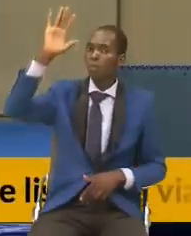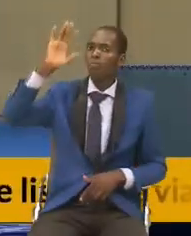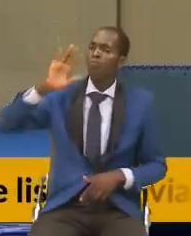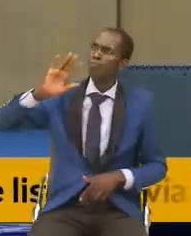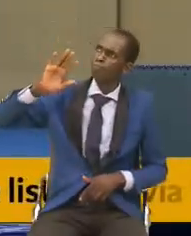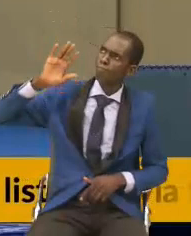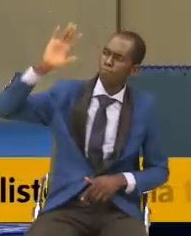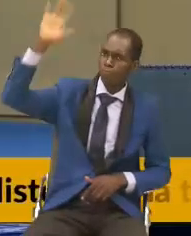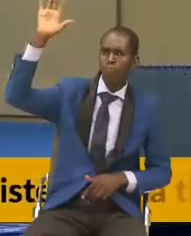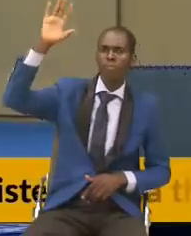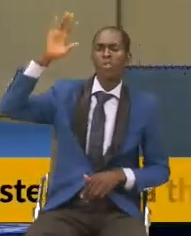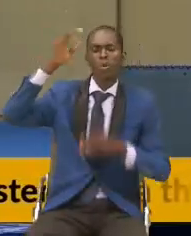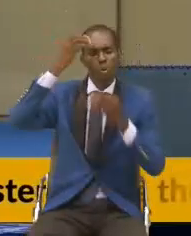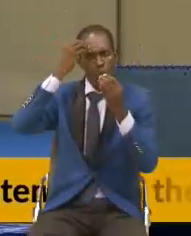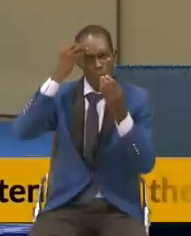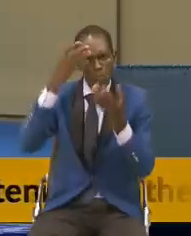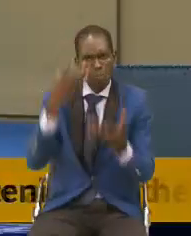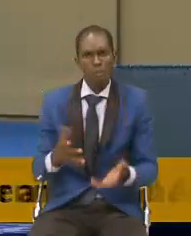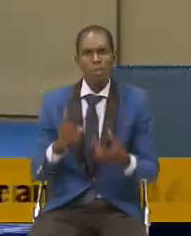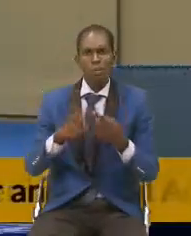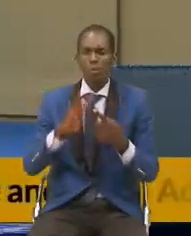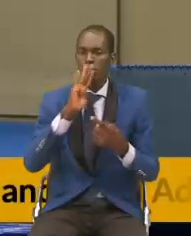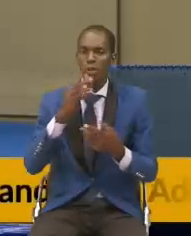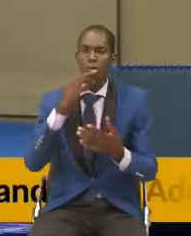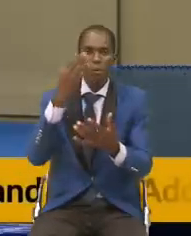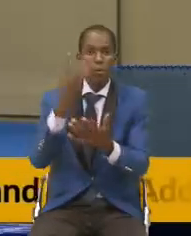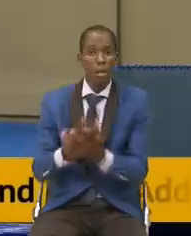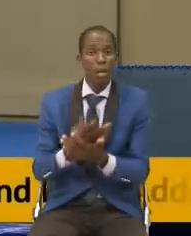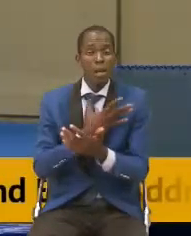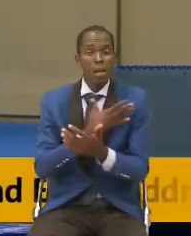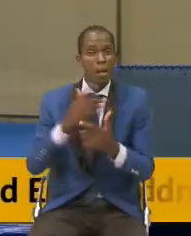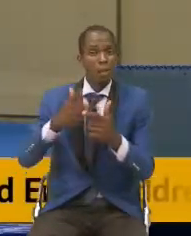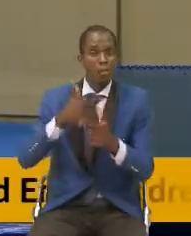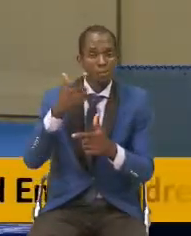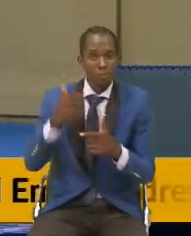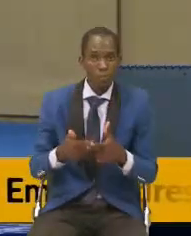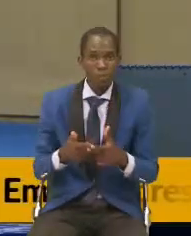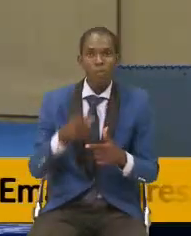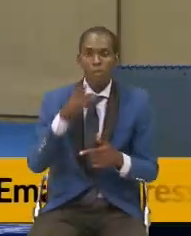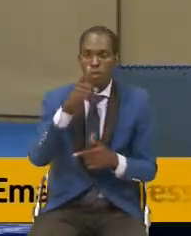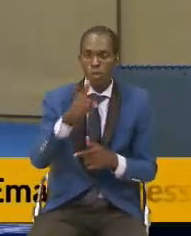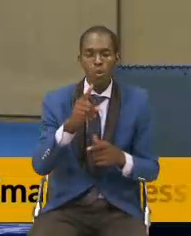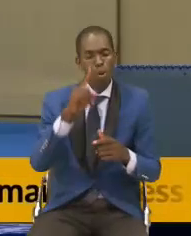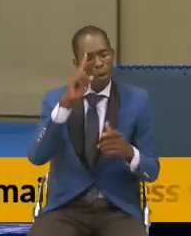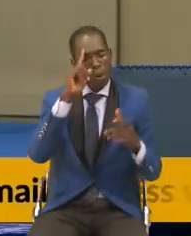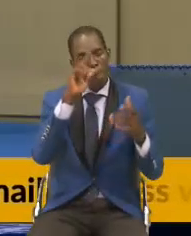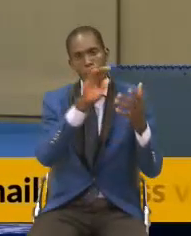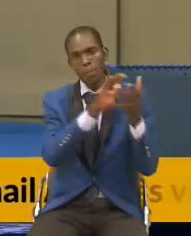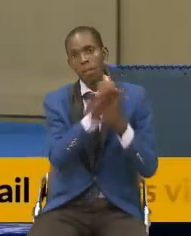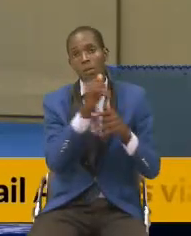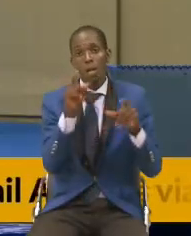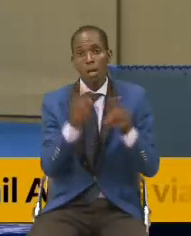when you are told to raise up your hand recipient leave your hand there or be to be well and then